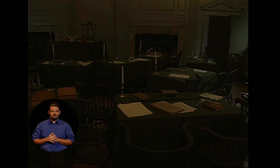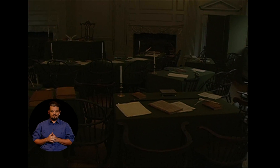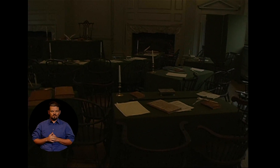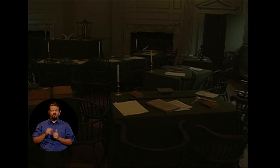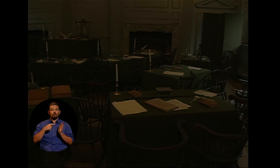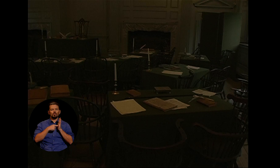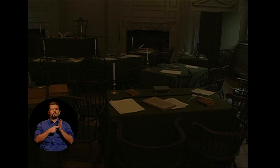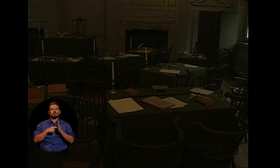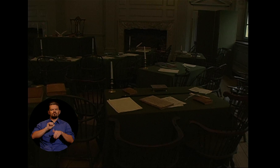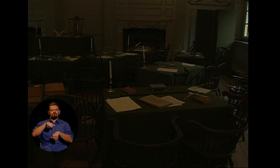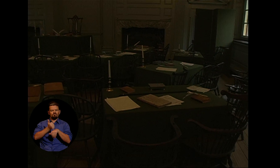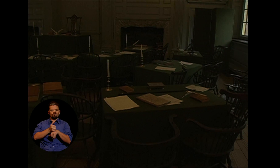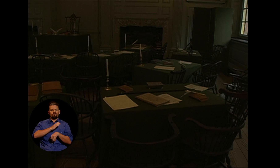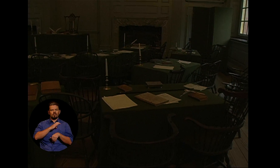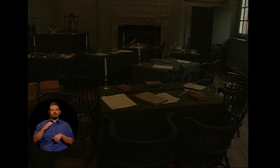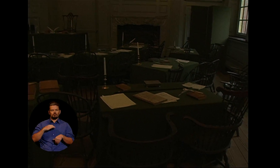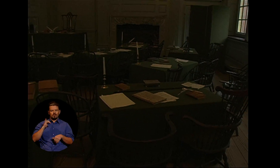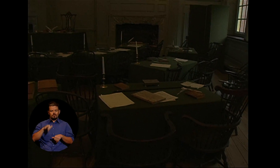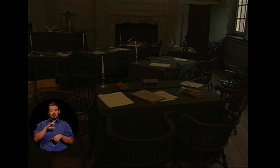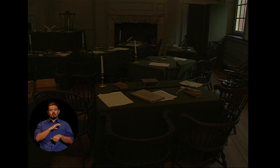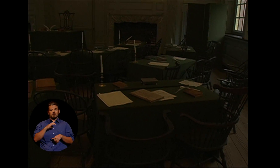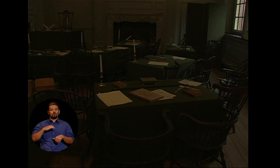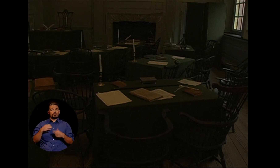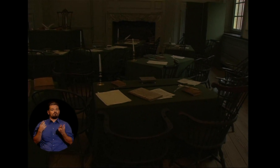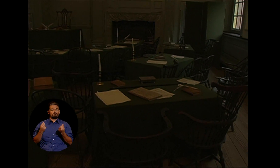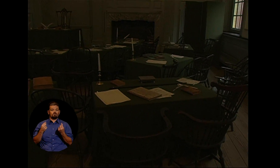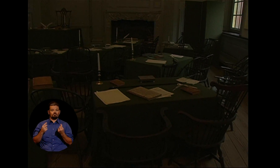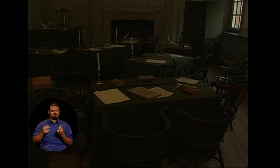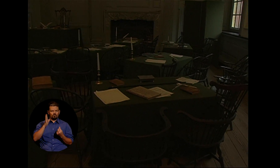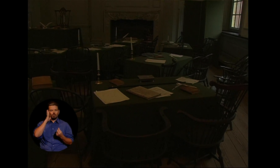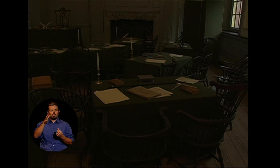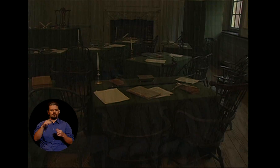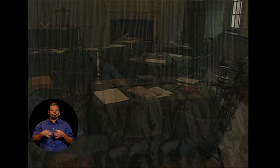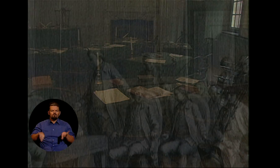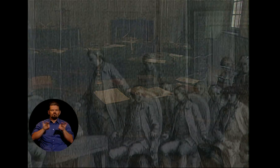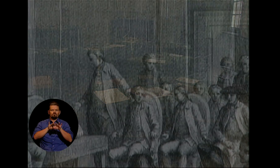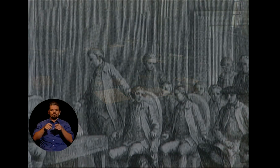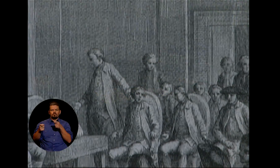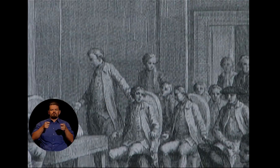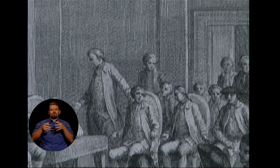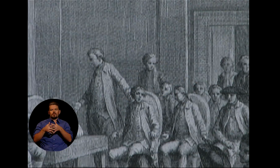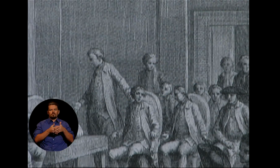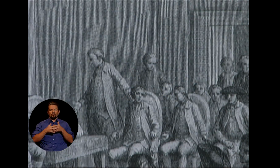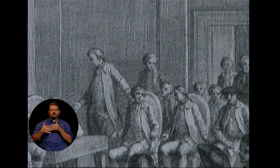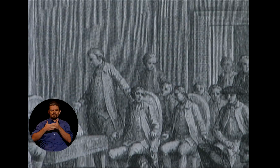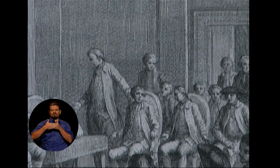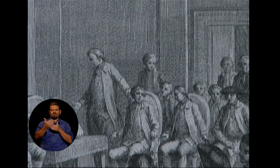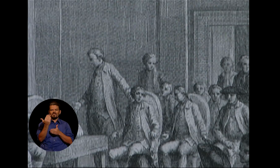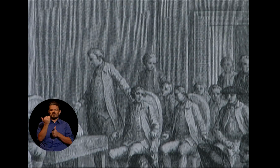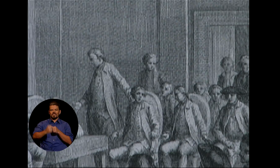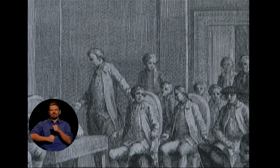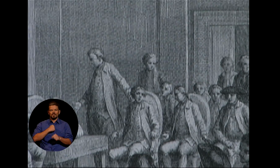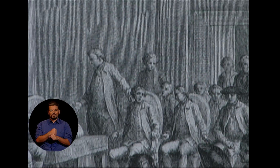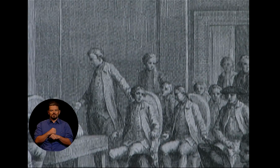THAT WILL ESSENTIALLY GOVERN AMERICA FOR THE NEXT 15 YEARS. IT WAS 1774,